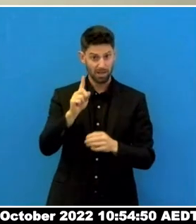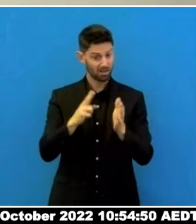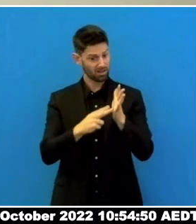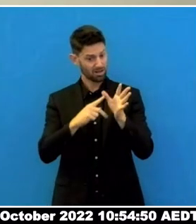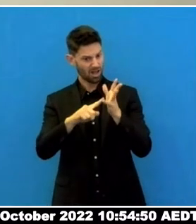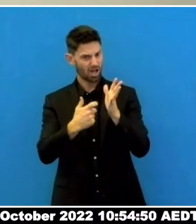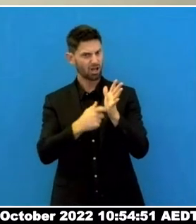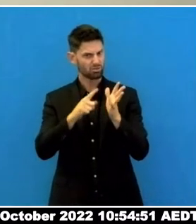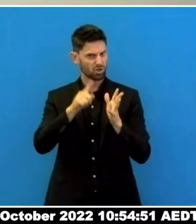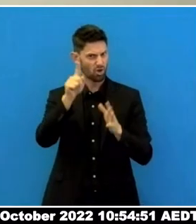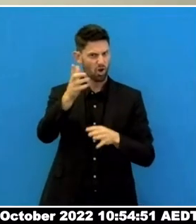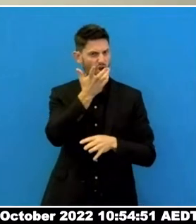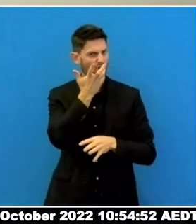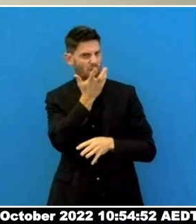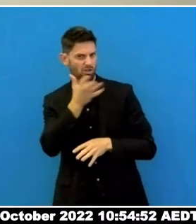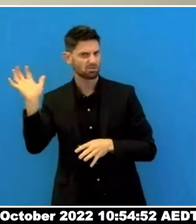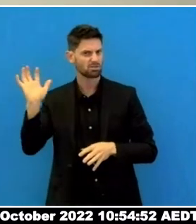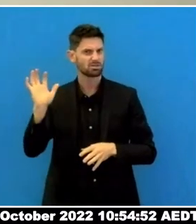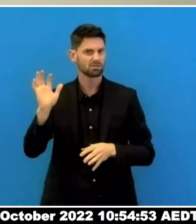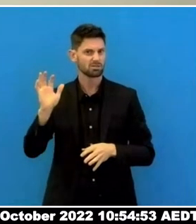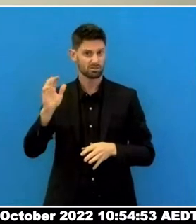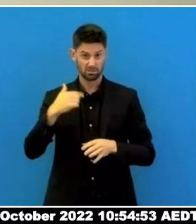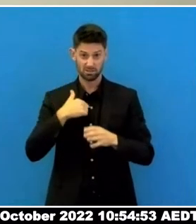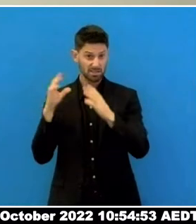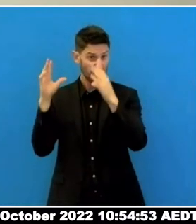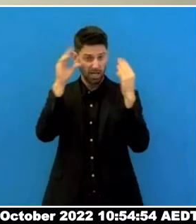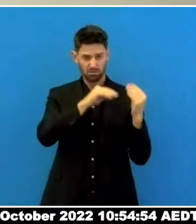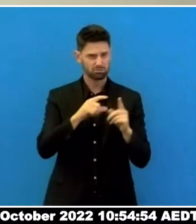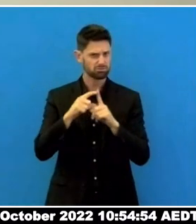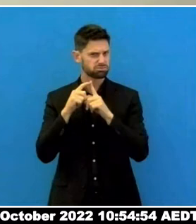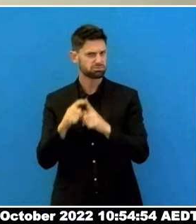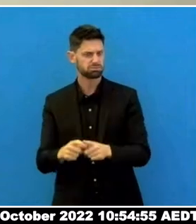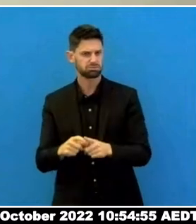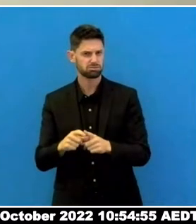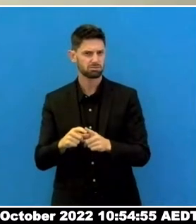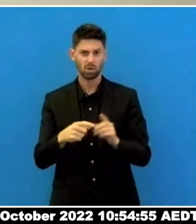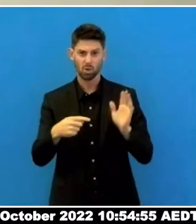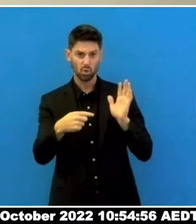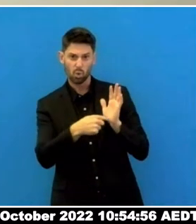I found it very hard to sleep, and there were very limited toilet and shower facilities.